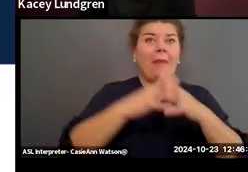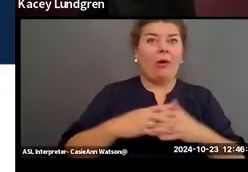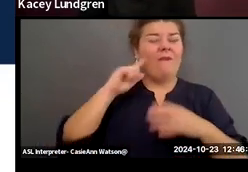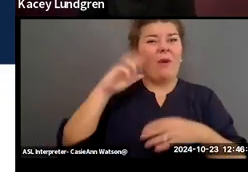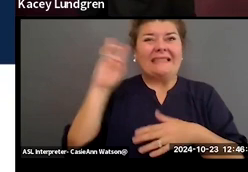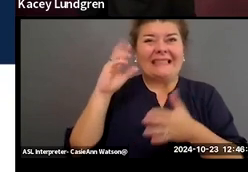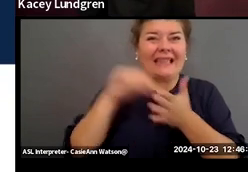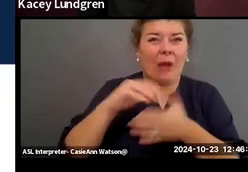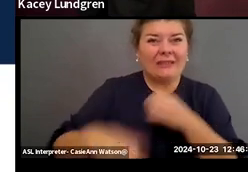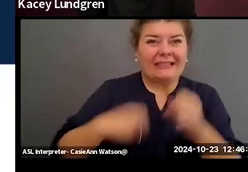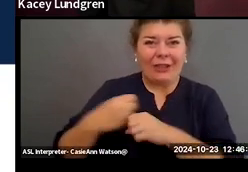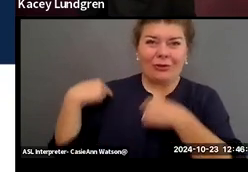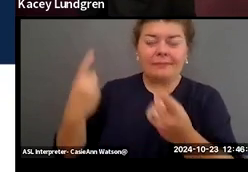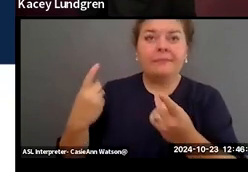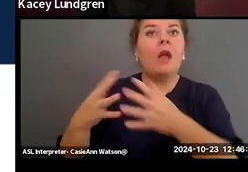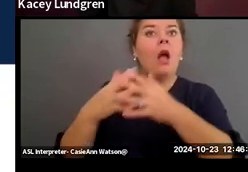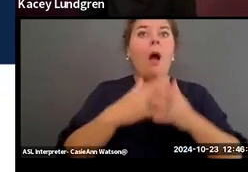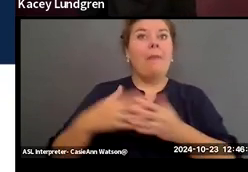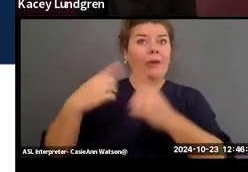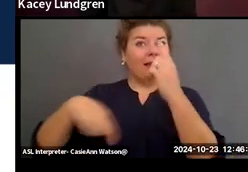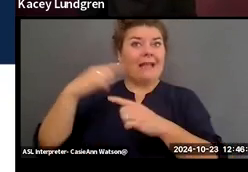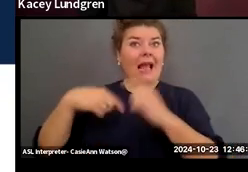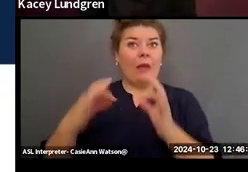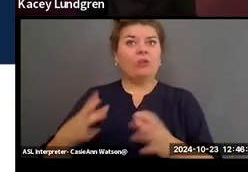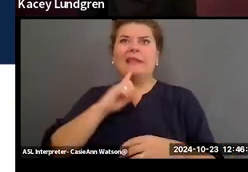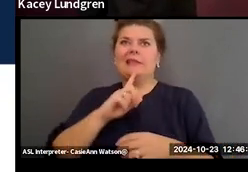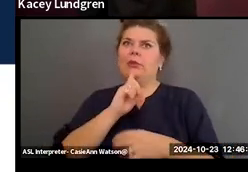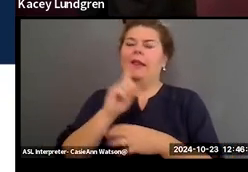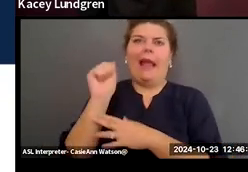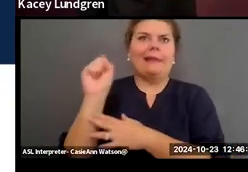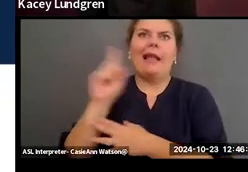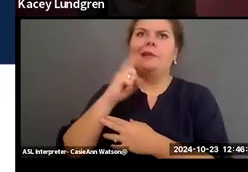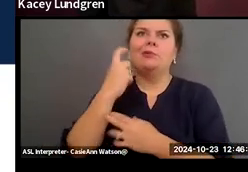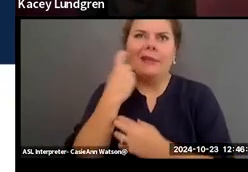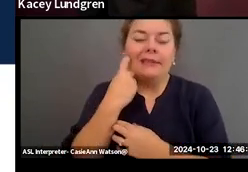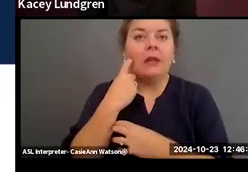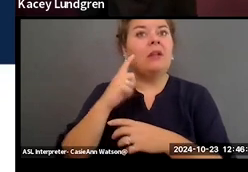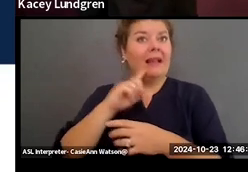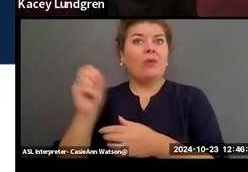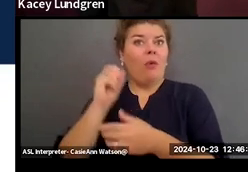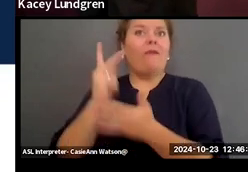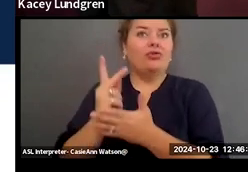American Sign Language is much more recent, and it is an official language. It's developed from a mixture